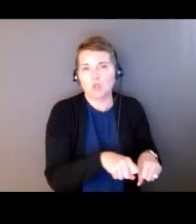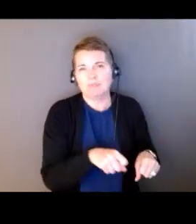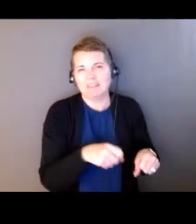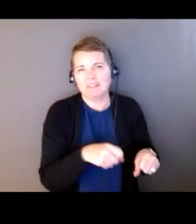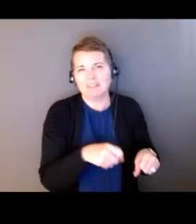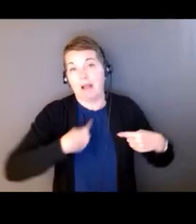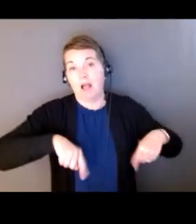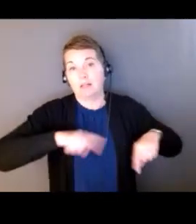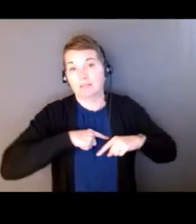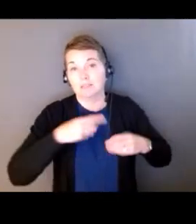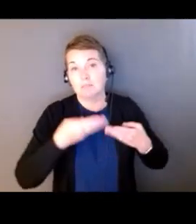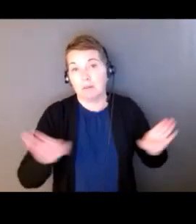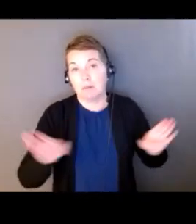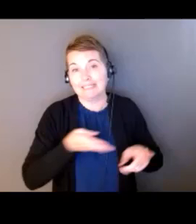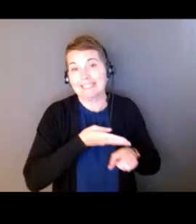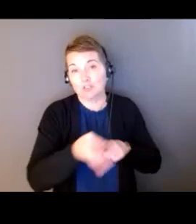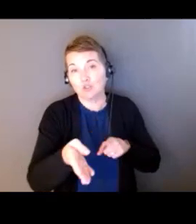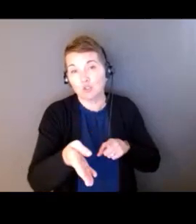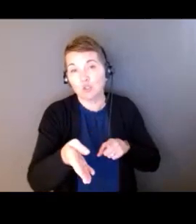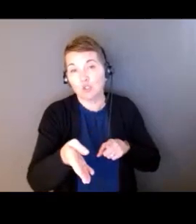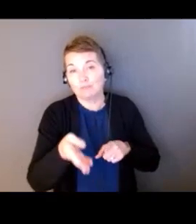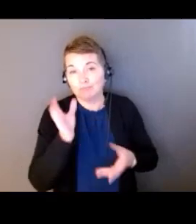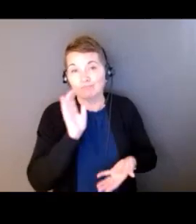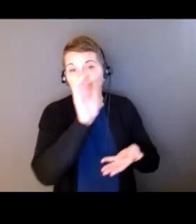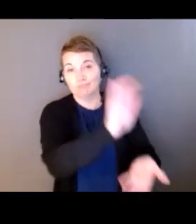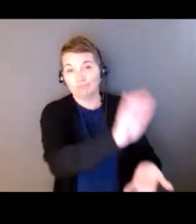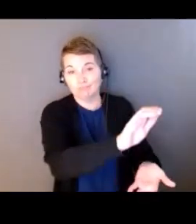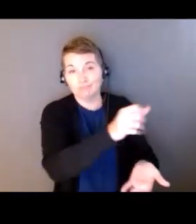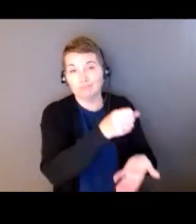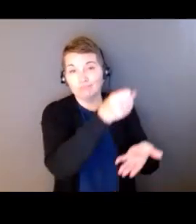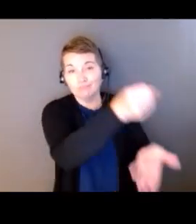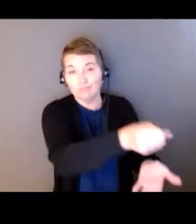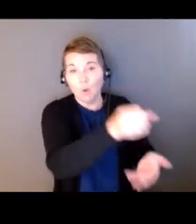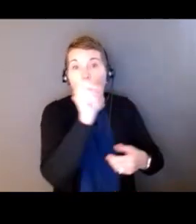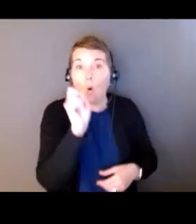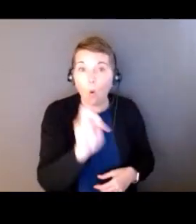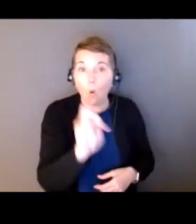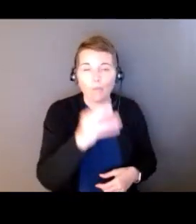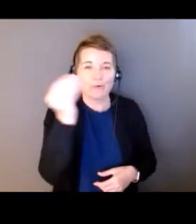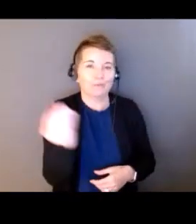could be from other sources, in the case of Ontario Arts Council, any of the other